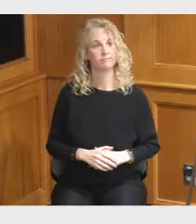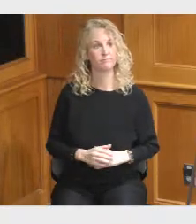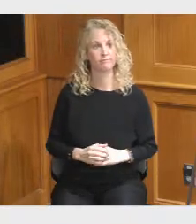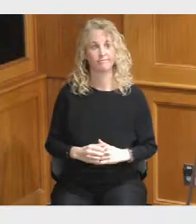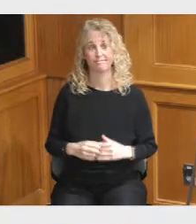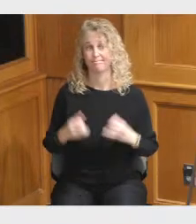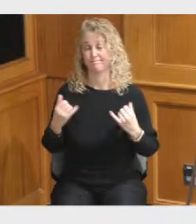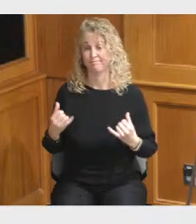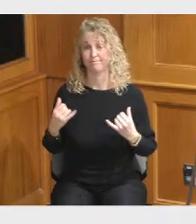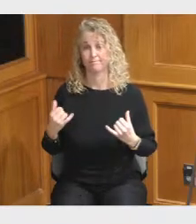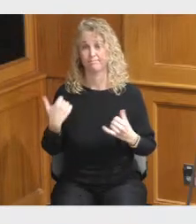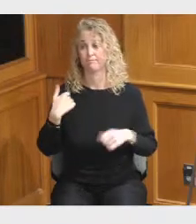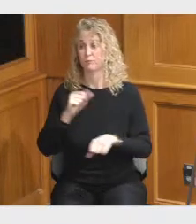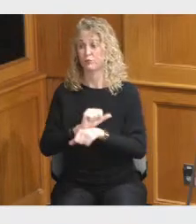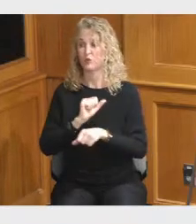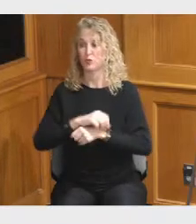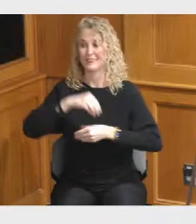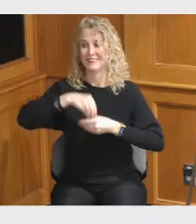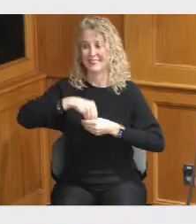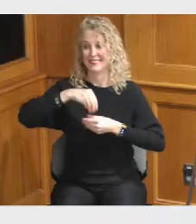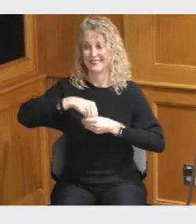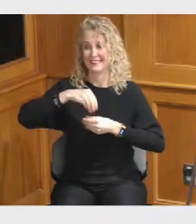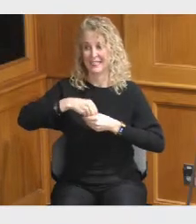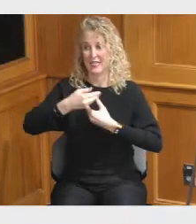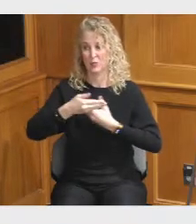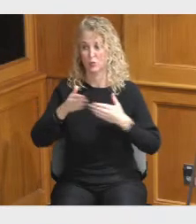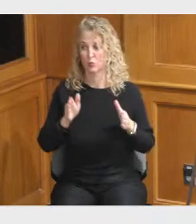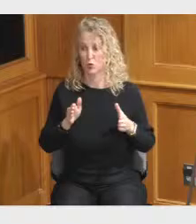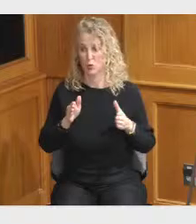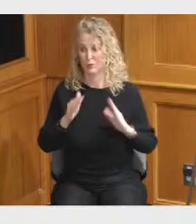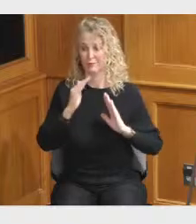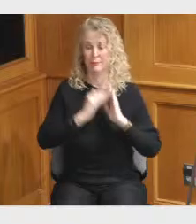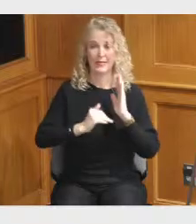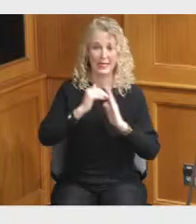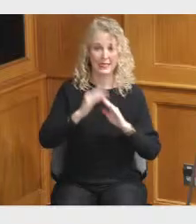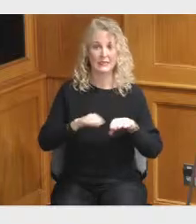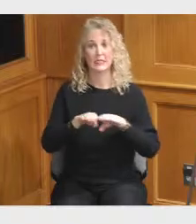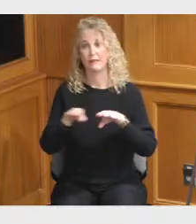right now we are working on interior casework flooring painting and roughen for the electrical